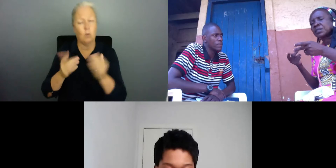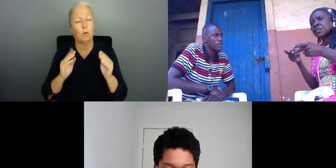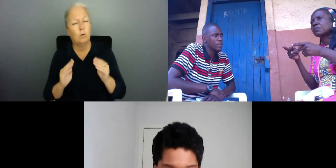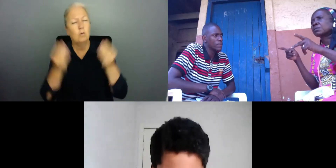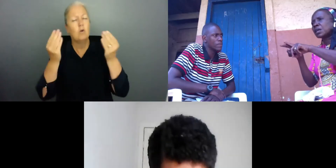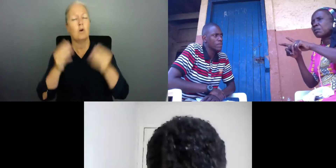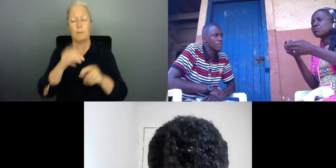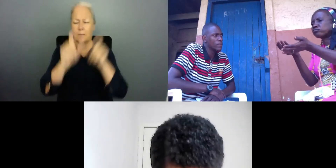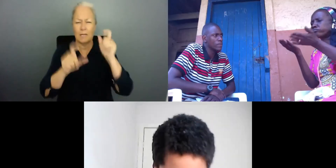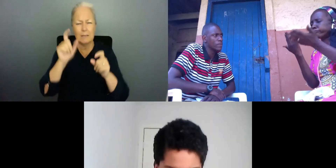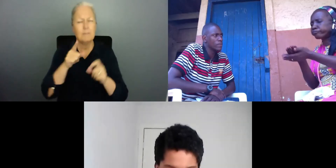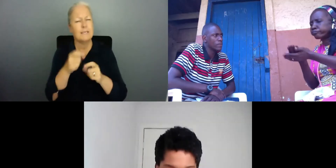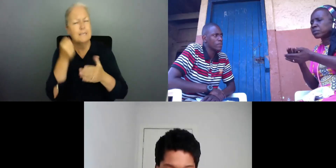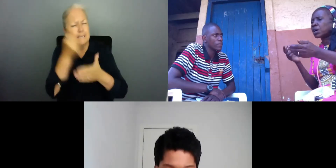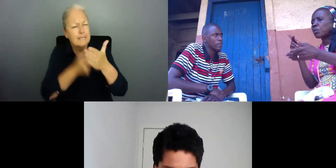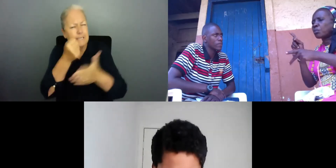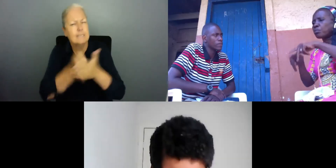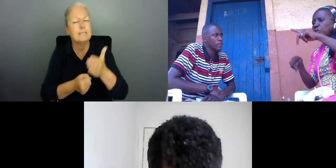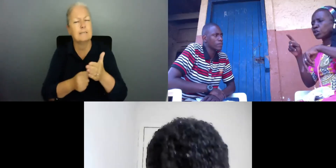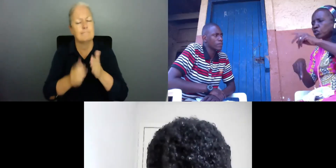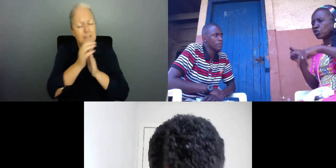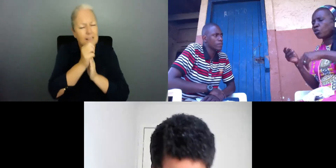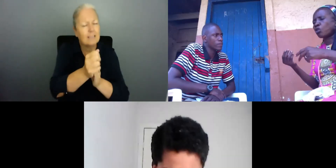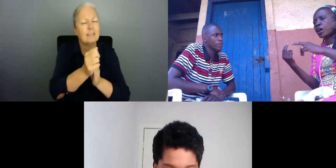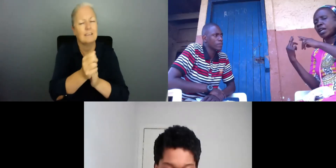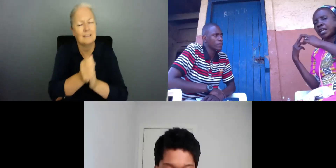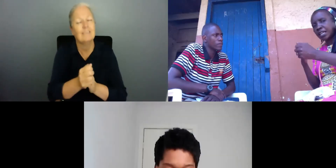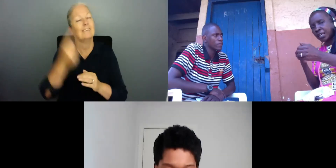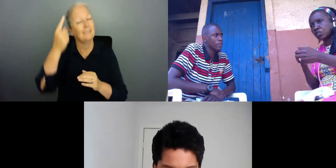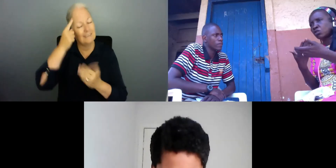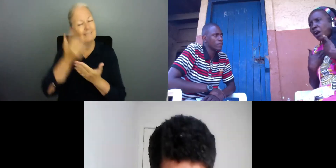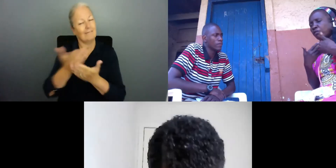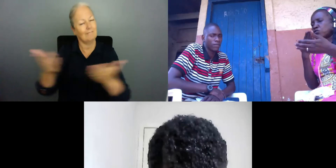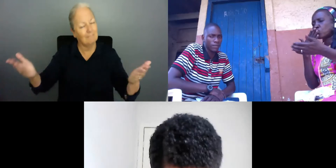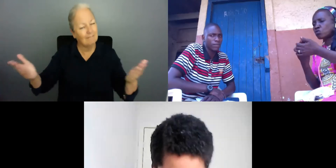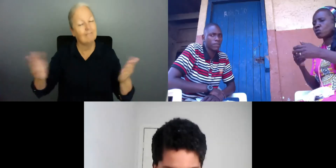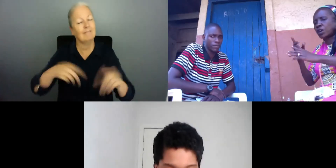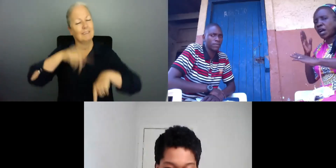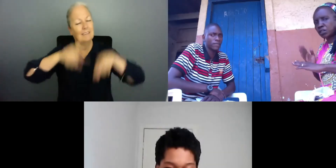to have a responsible attitude to our their populations and help us to repudiate any and our